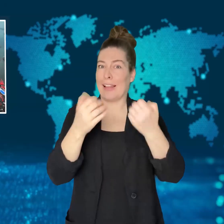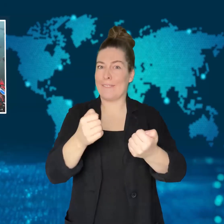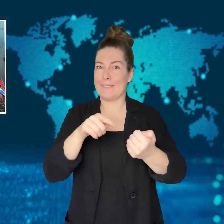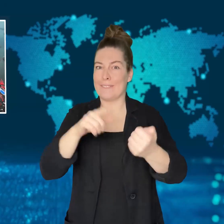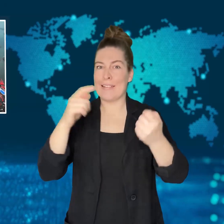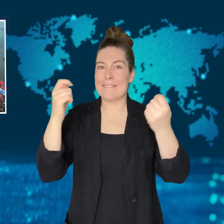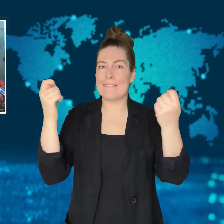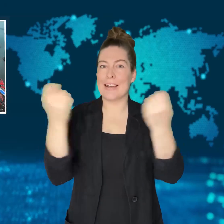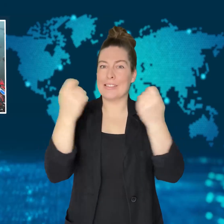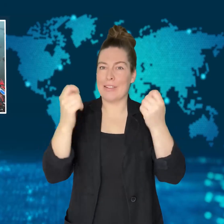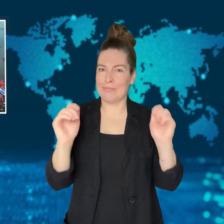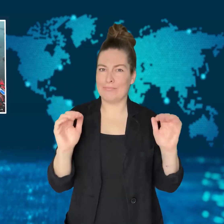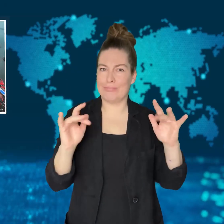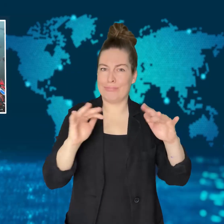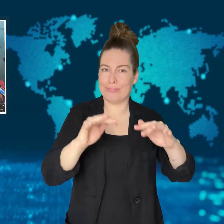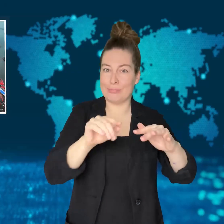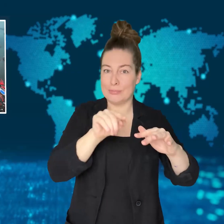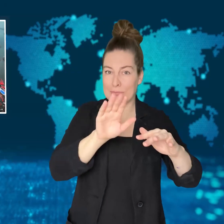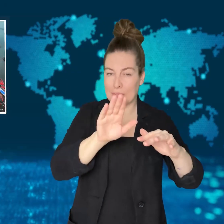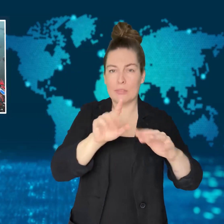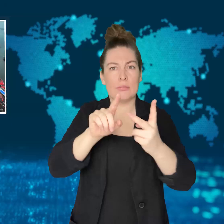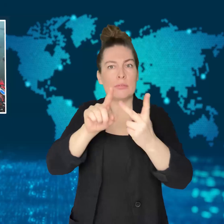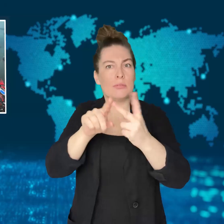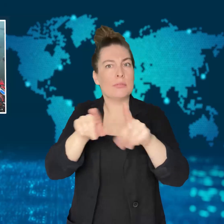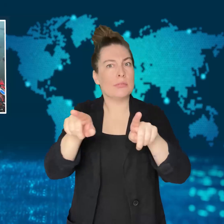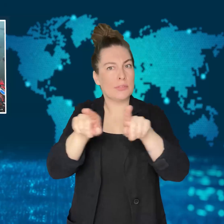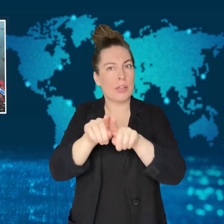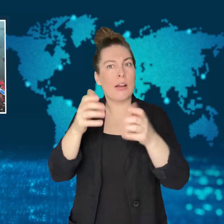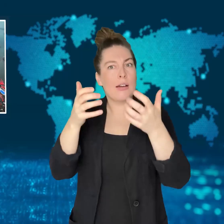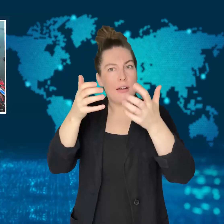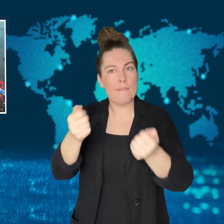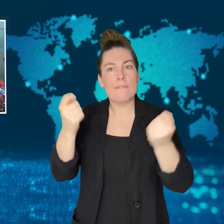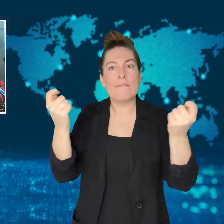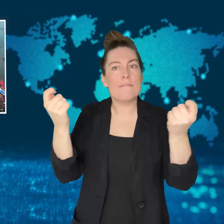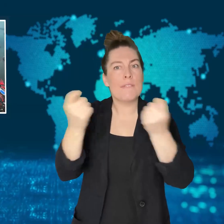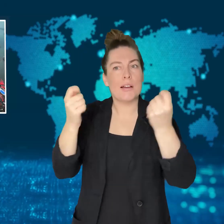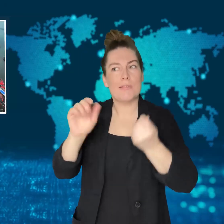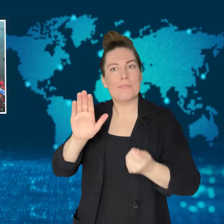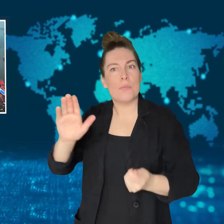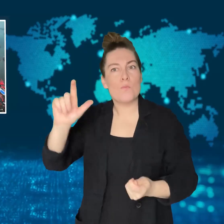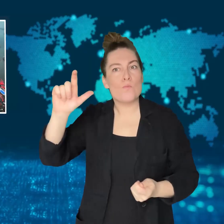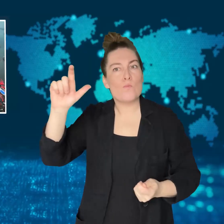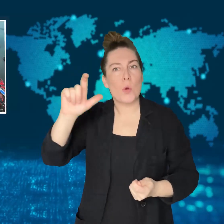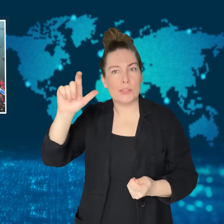The festival draws around 200 times